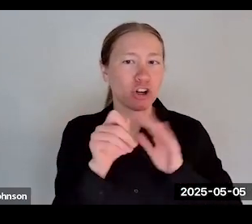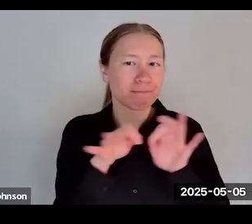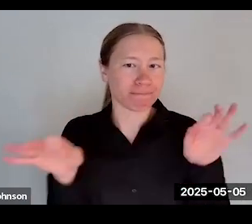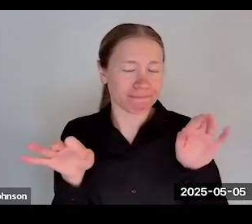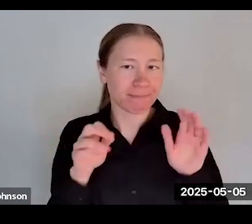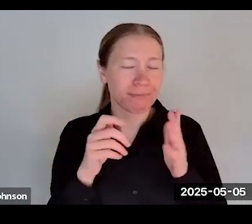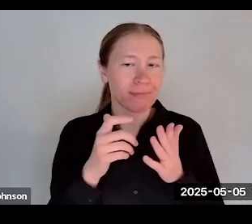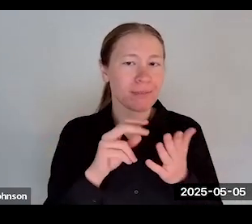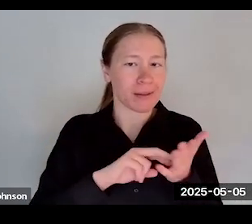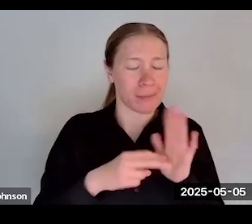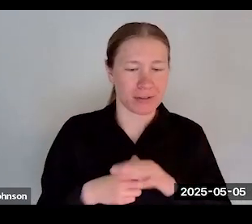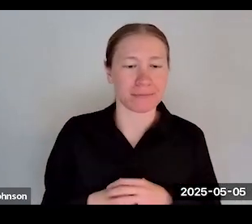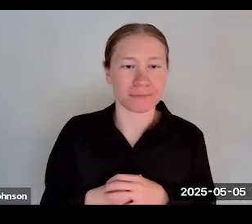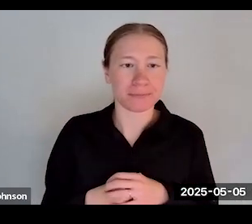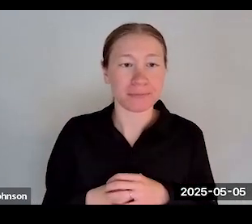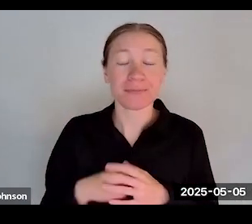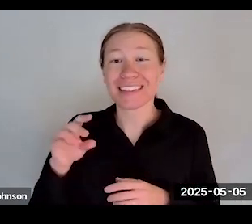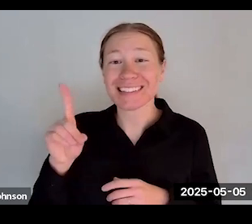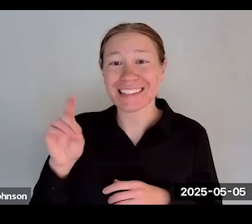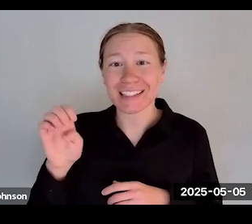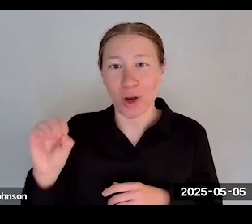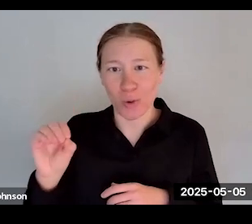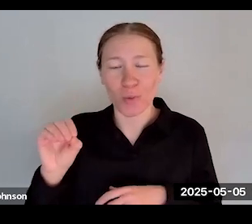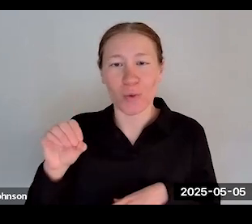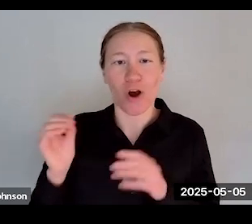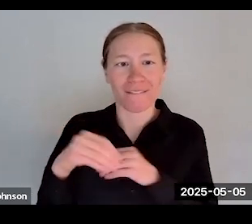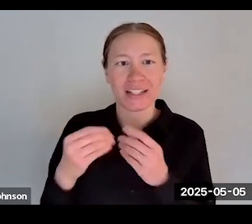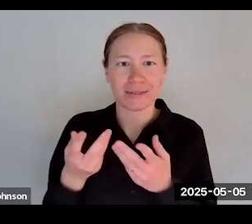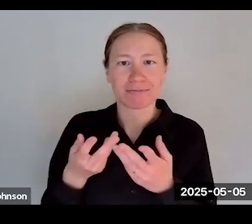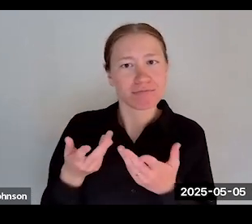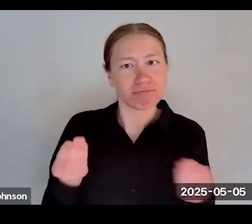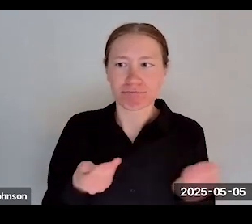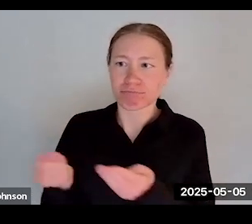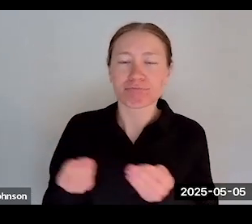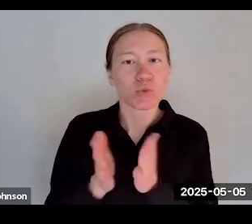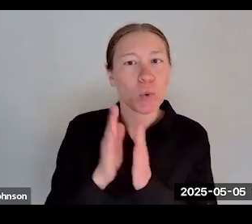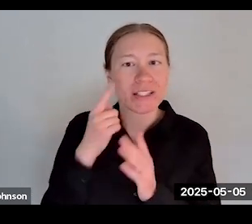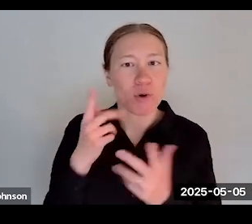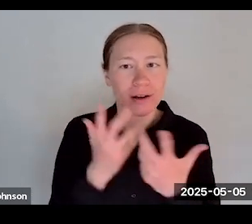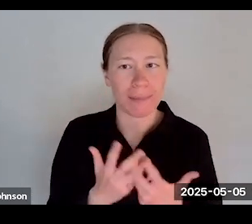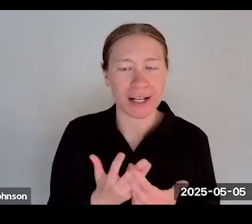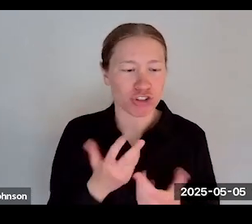The Disability Equity Office facilitates requests for accommodation between the employee and their unit. But it's important to remember